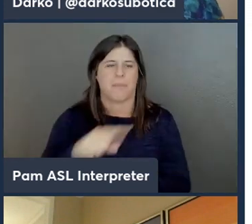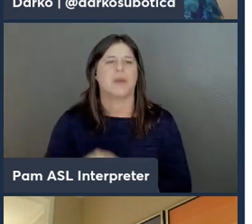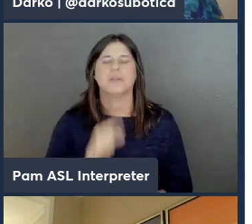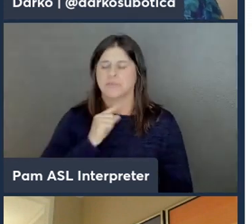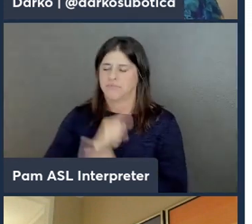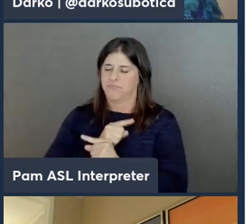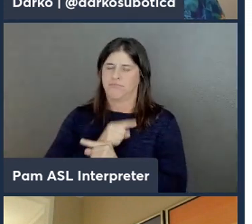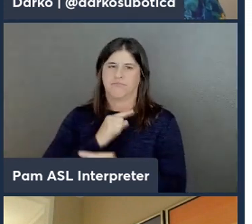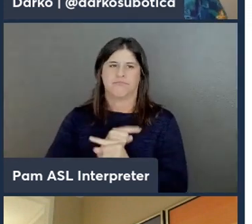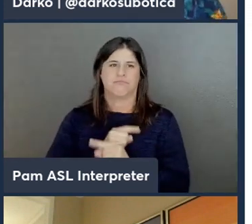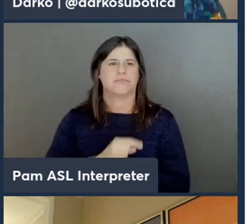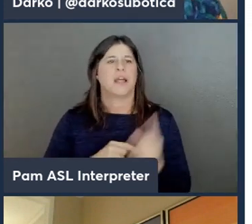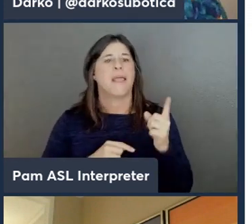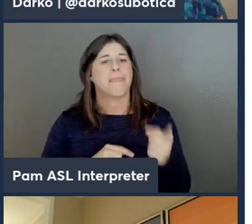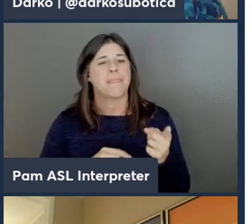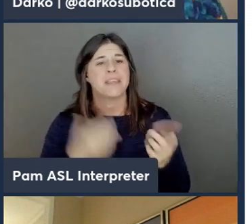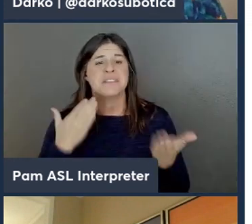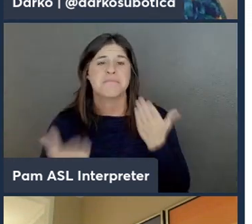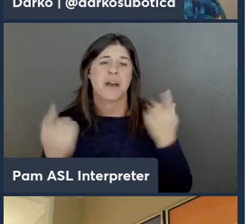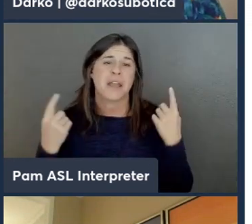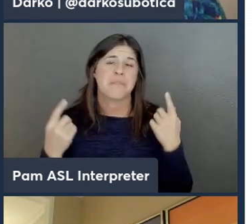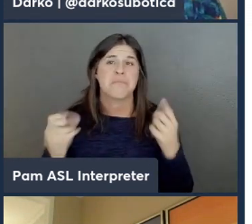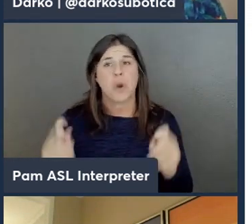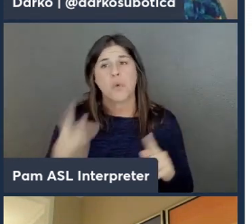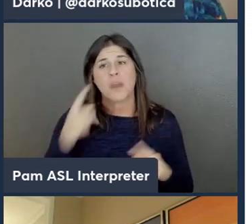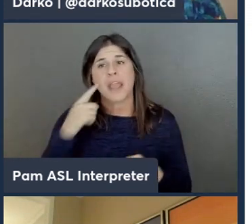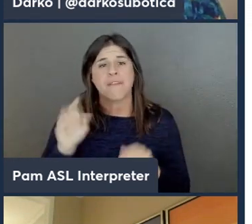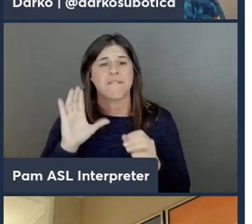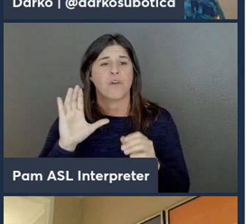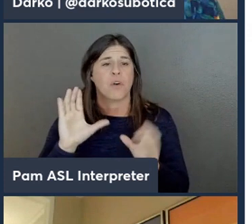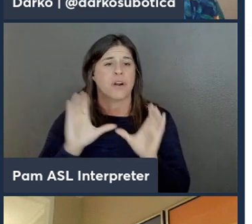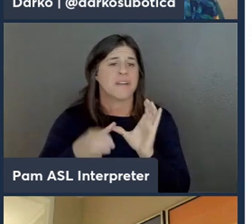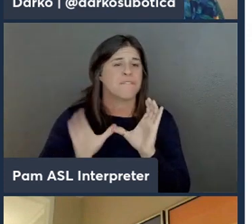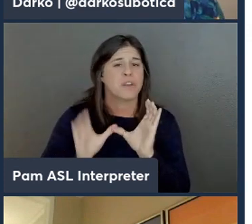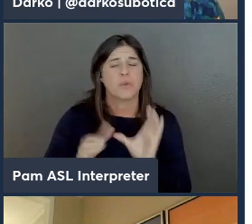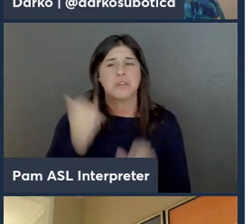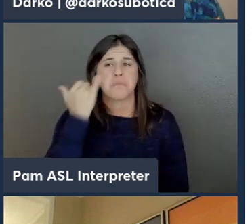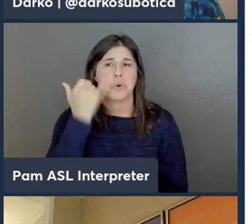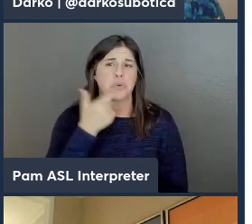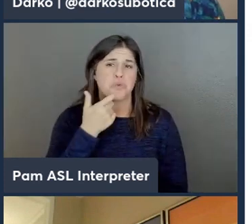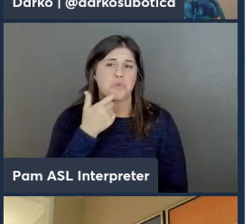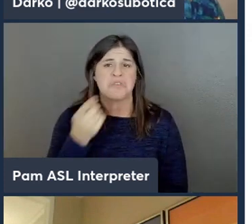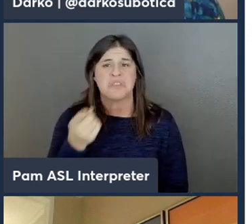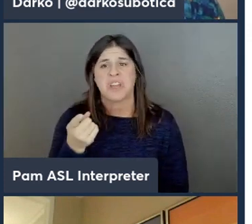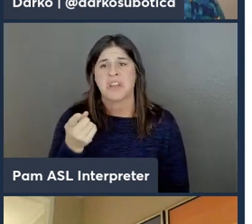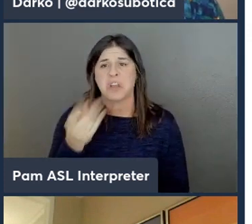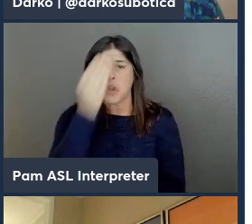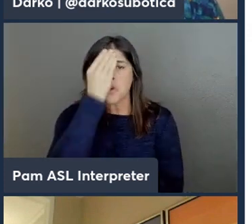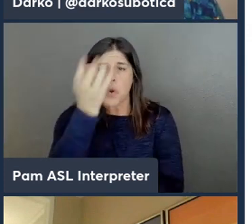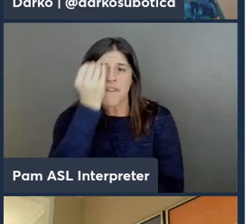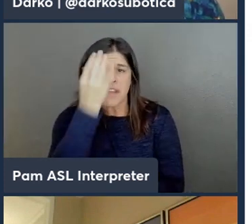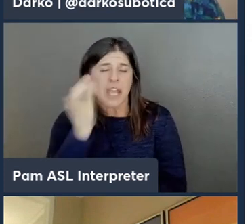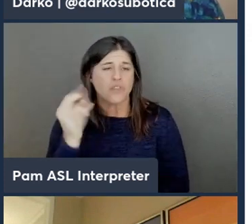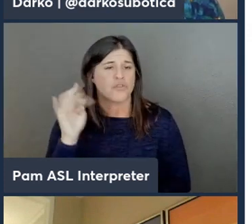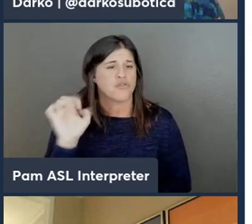And so this might have been okay for configurations where let's just say, you are just a modifications-only Channel, right? So that's acceptable,